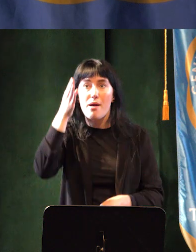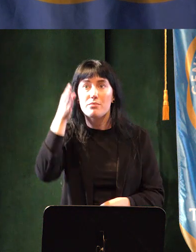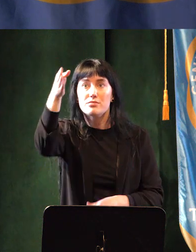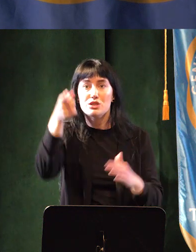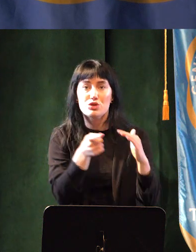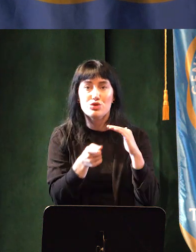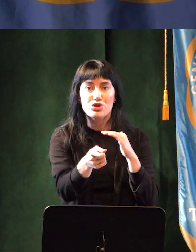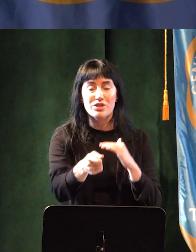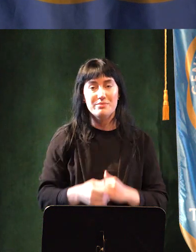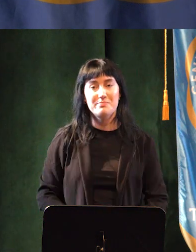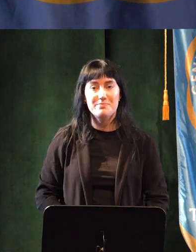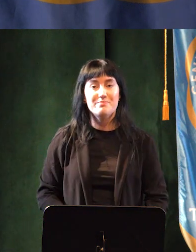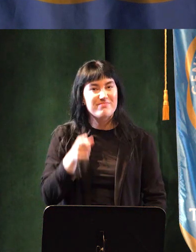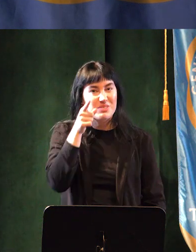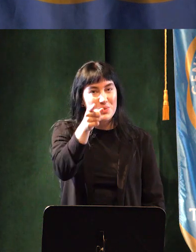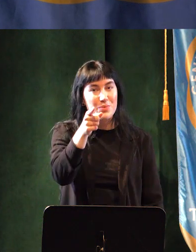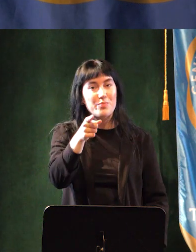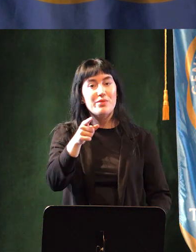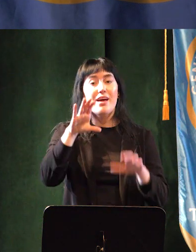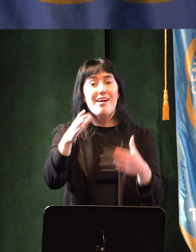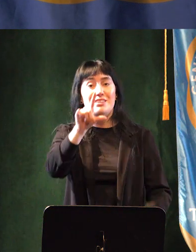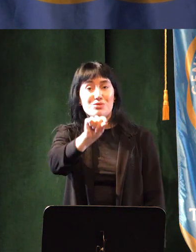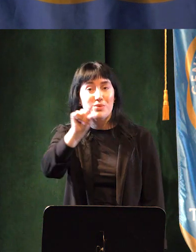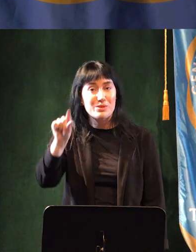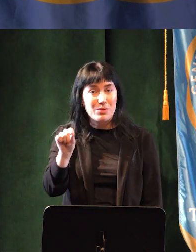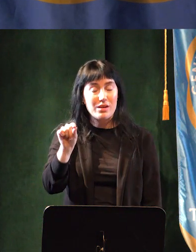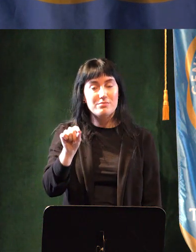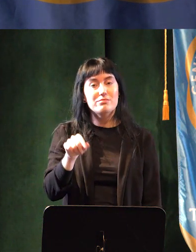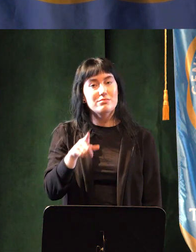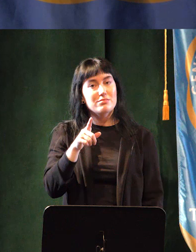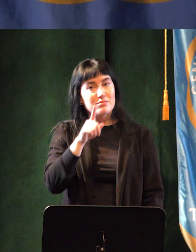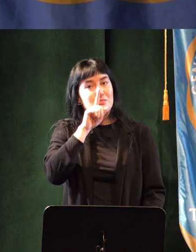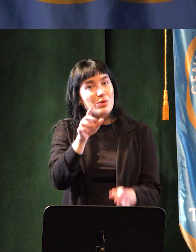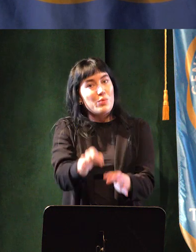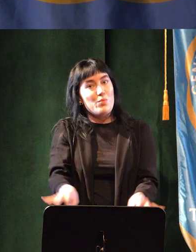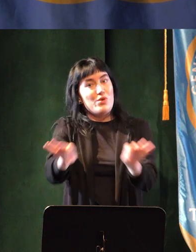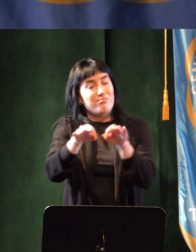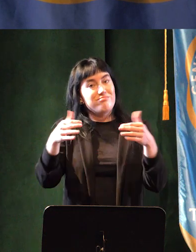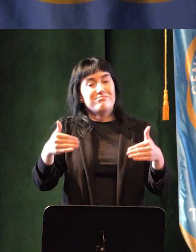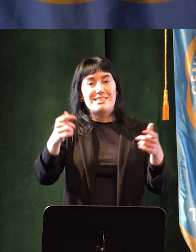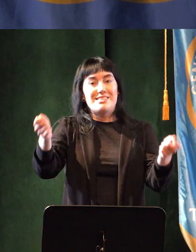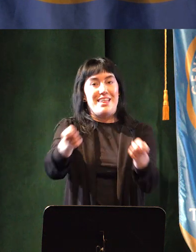your journey you class of 2020 are really worth celebrating and we truly